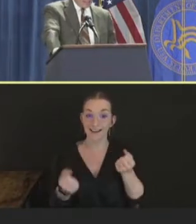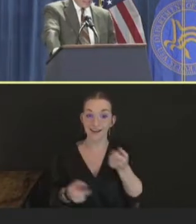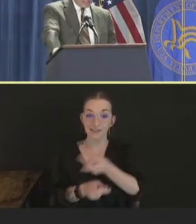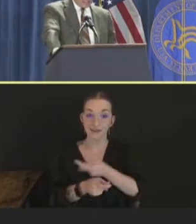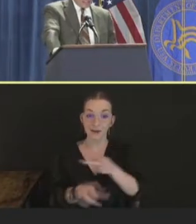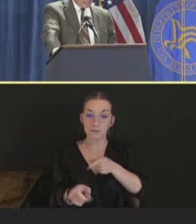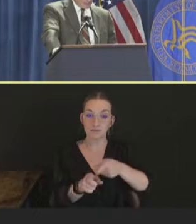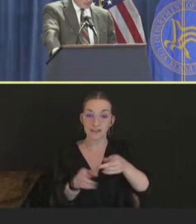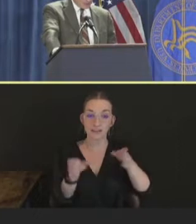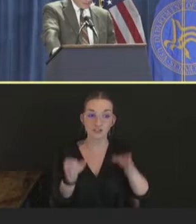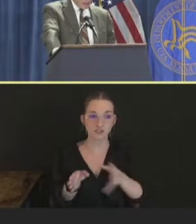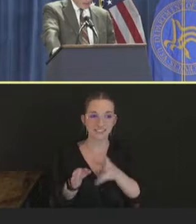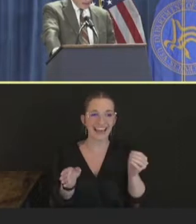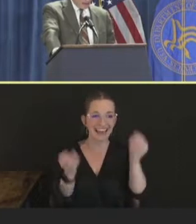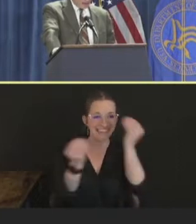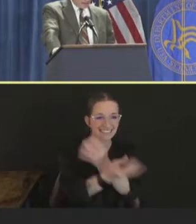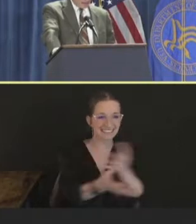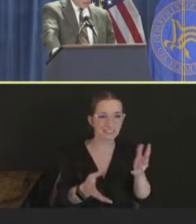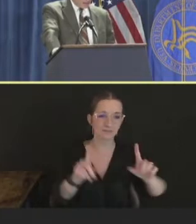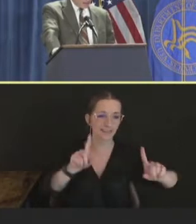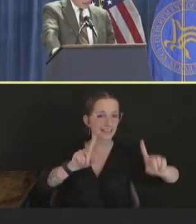tested messages.